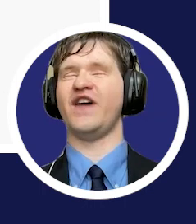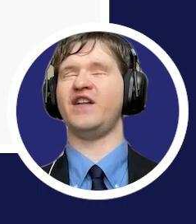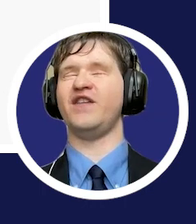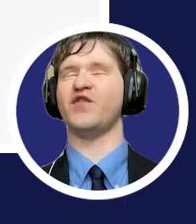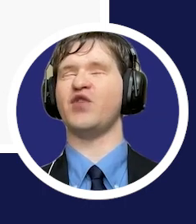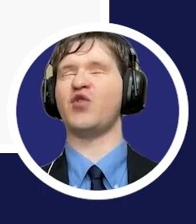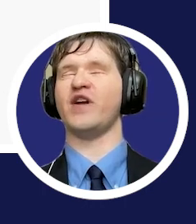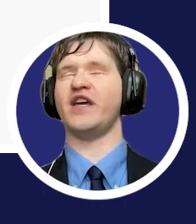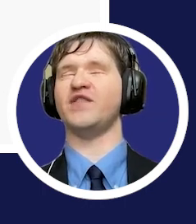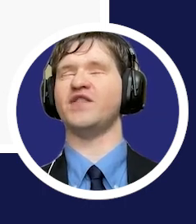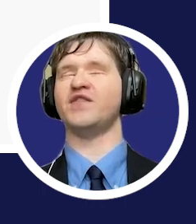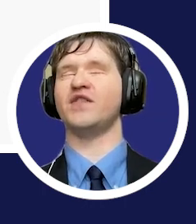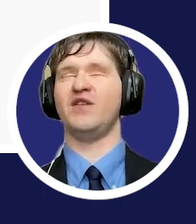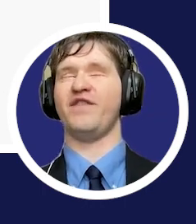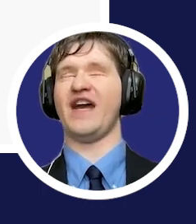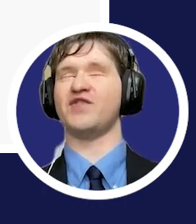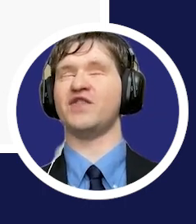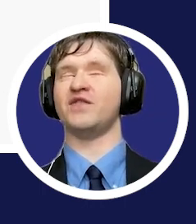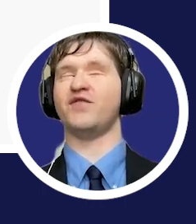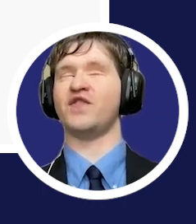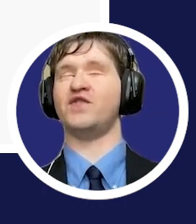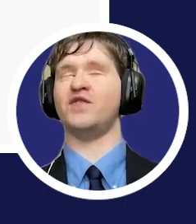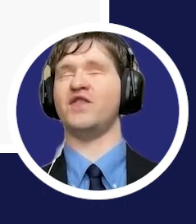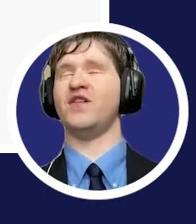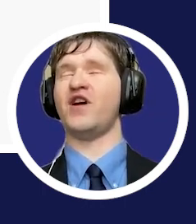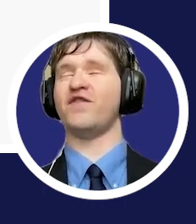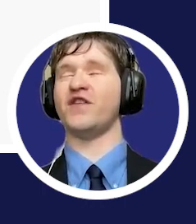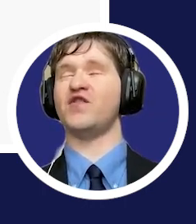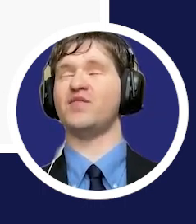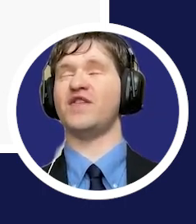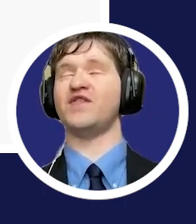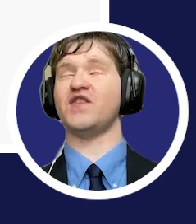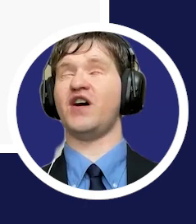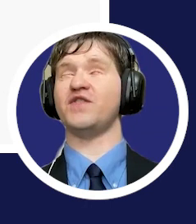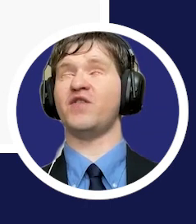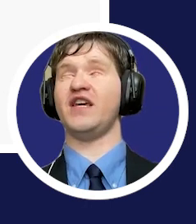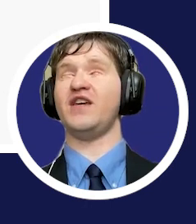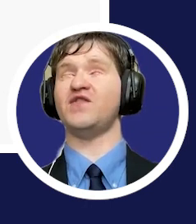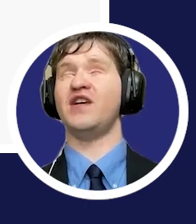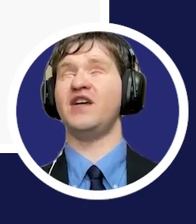Finally, for Supreme Court cases, we have Acheson versus Laufer, excuse me. This is an ongoing case.